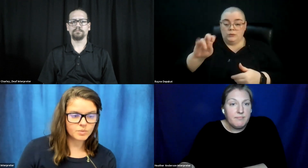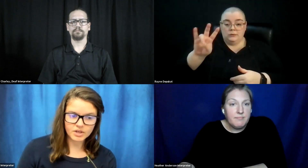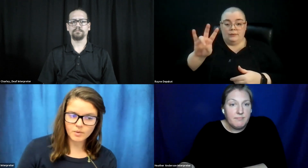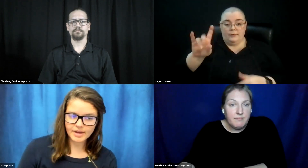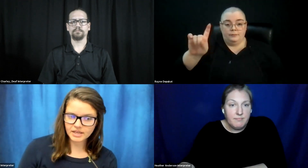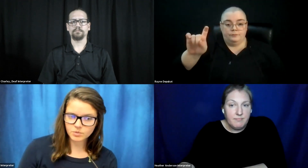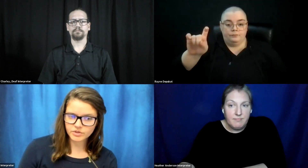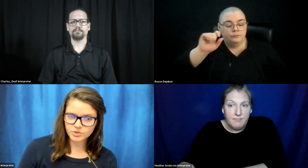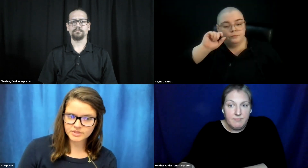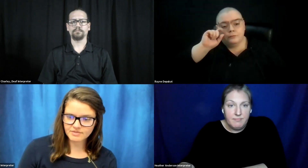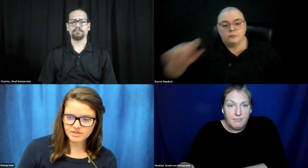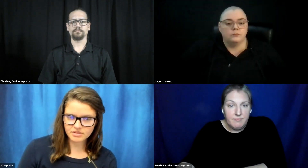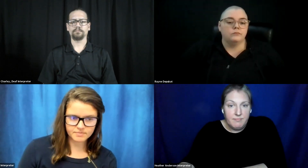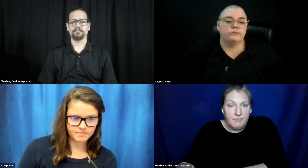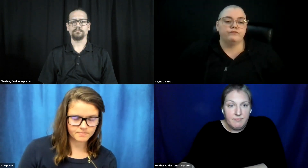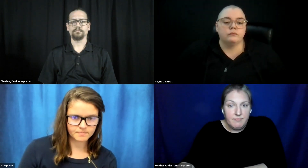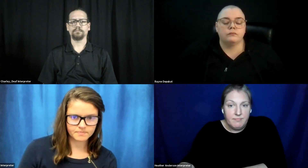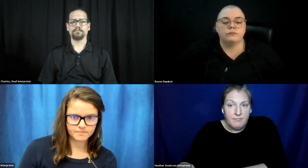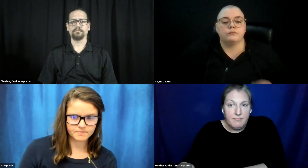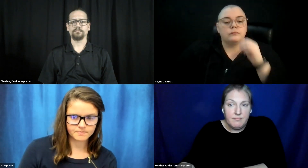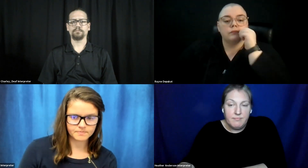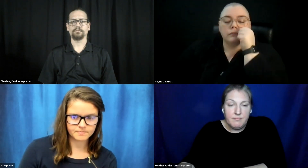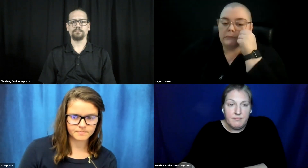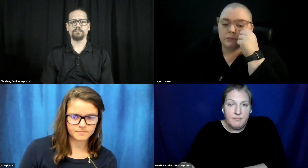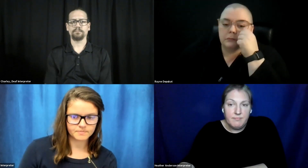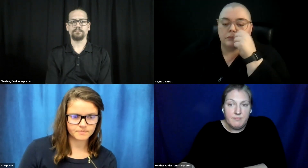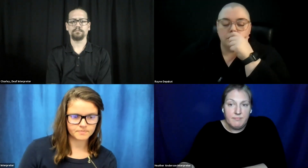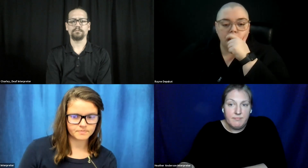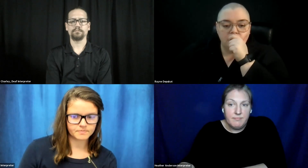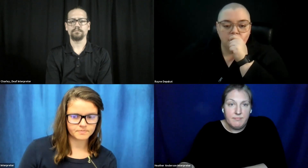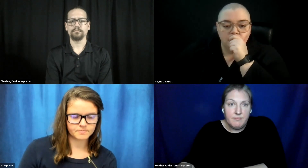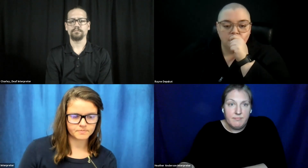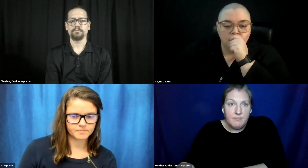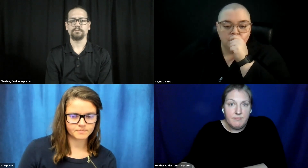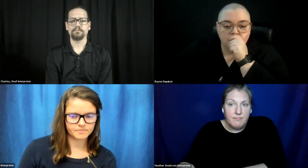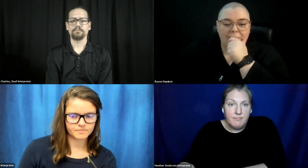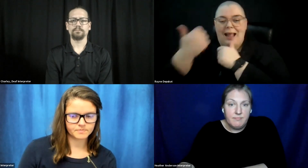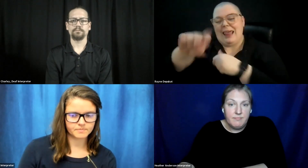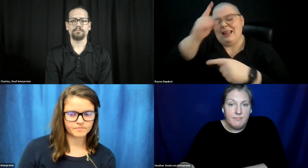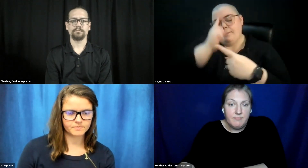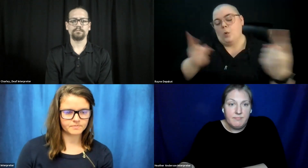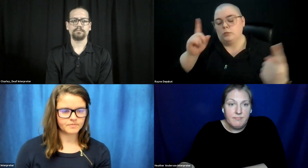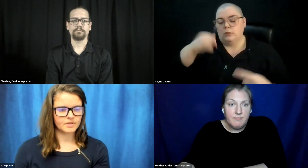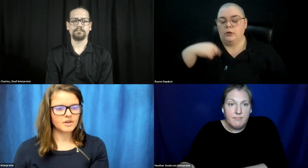So do we want to go ahead with June 7.